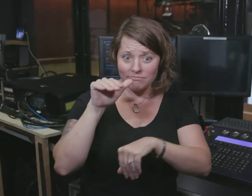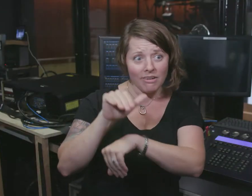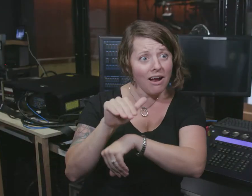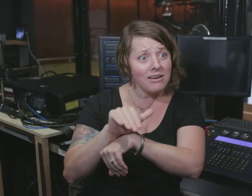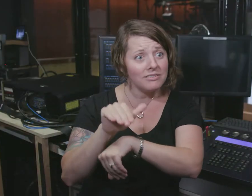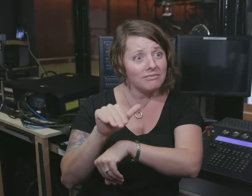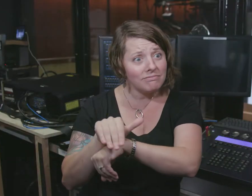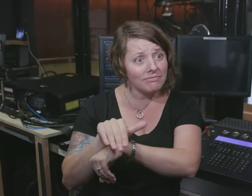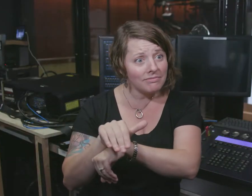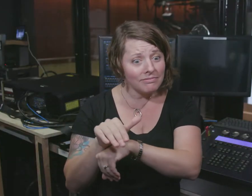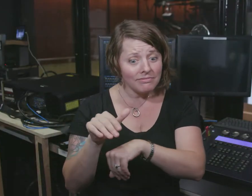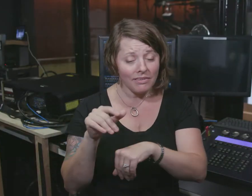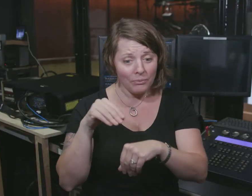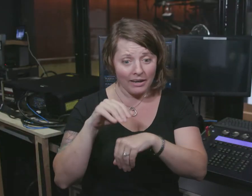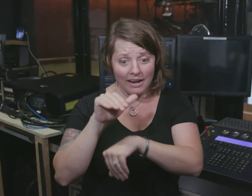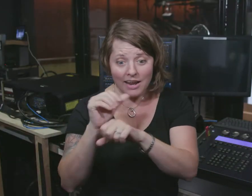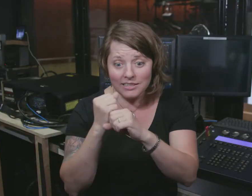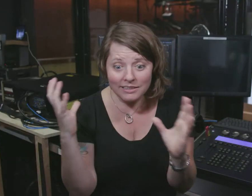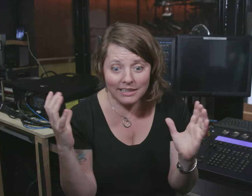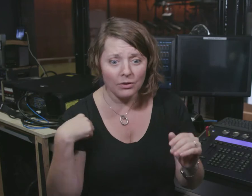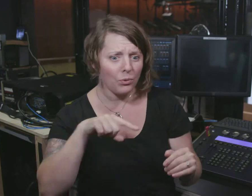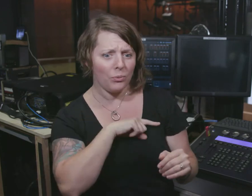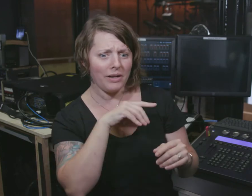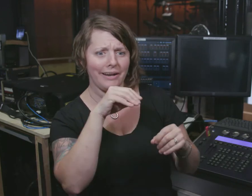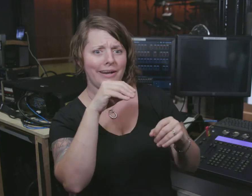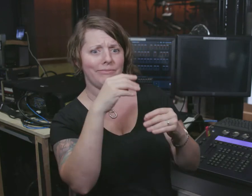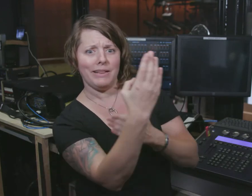Are we at night? Is it a nighttime scene?